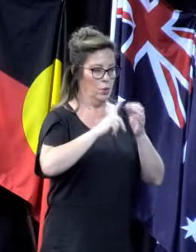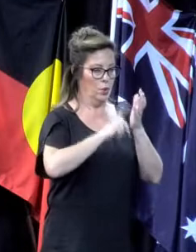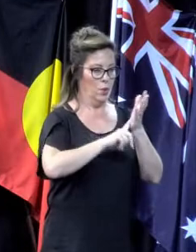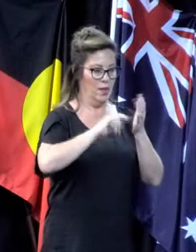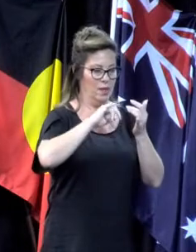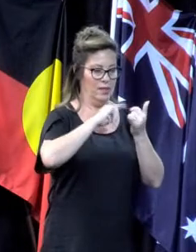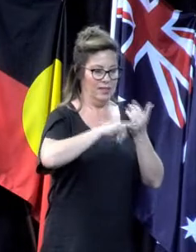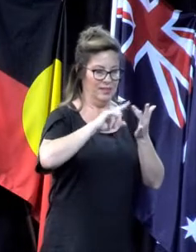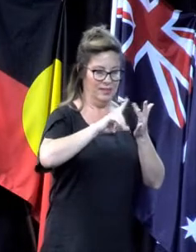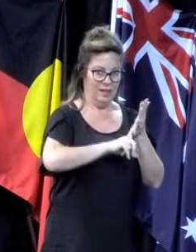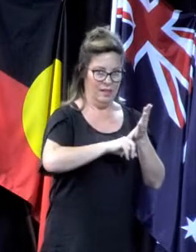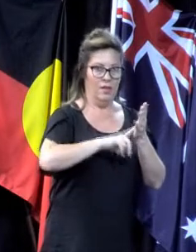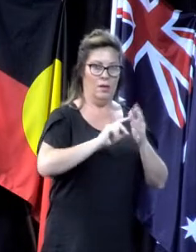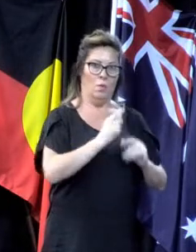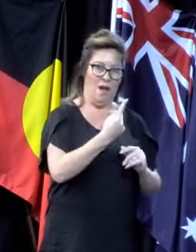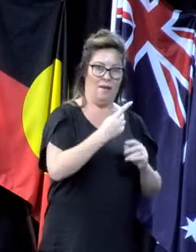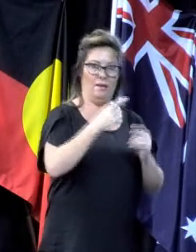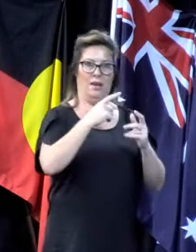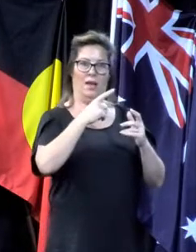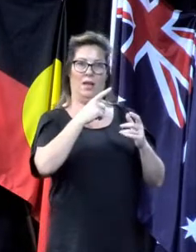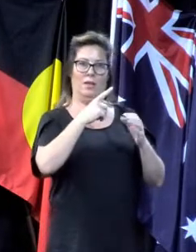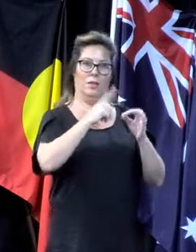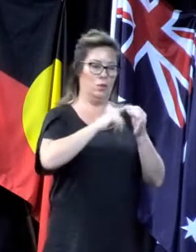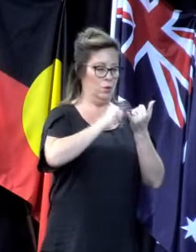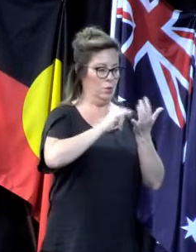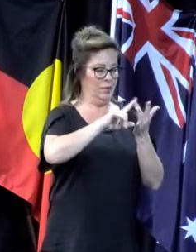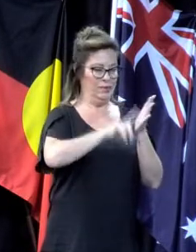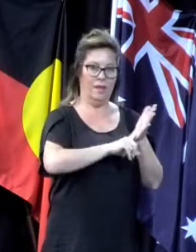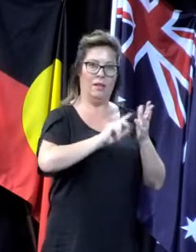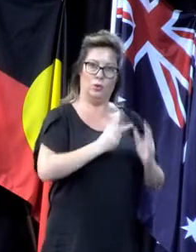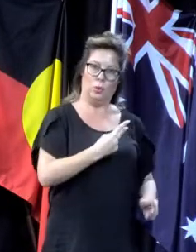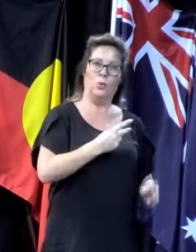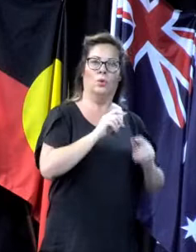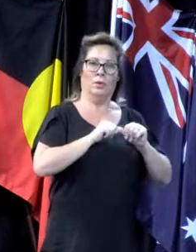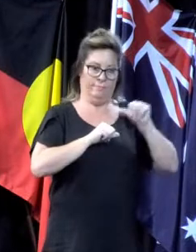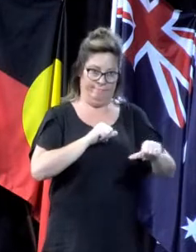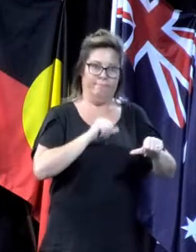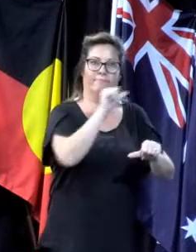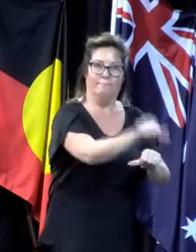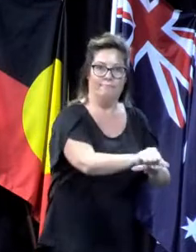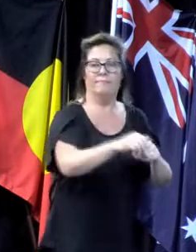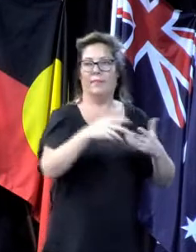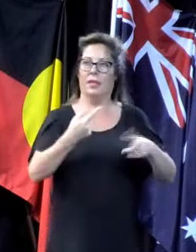So, yes, and through leadership, having strong leadership, and the vision for inclusive practices.